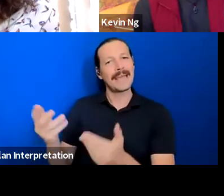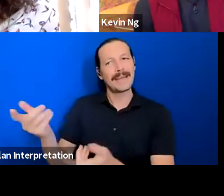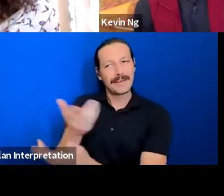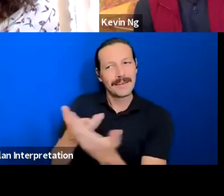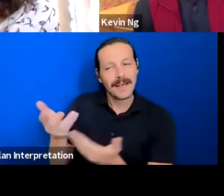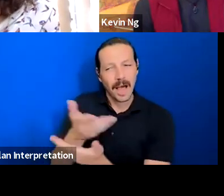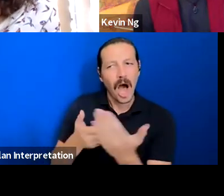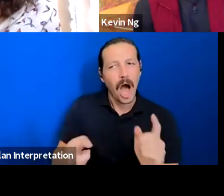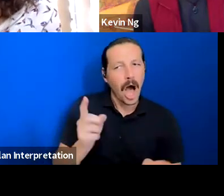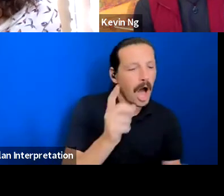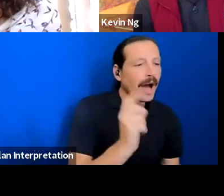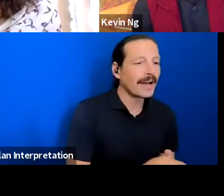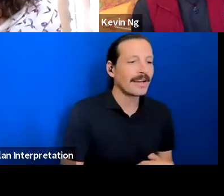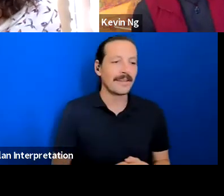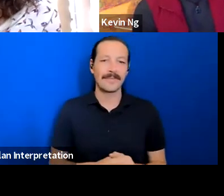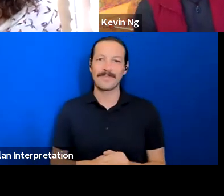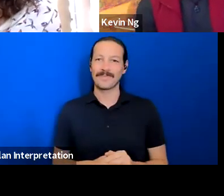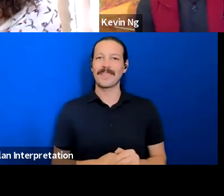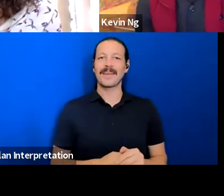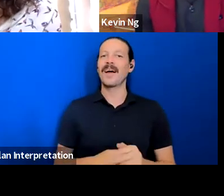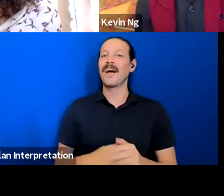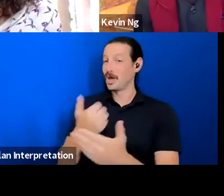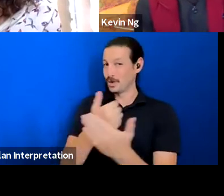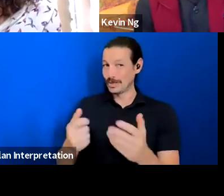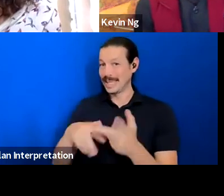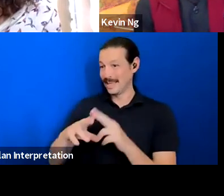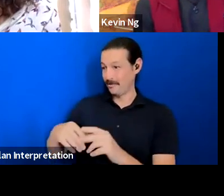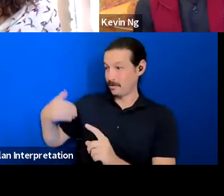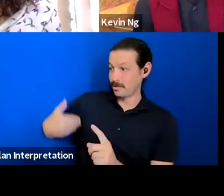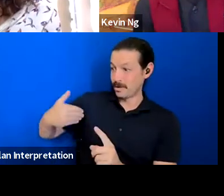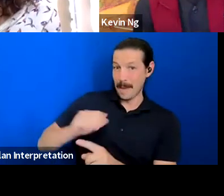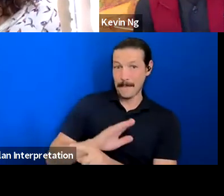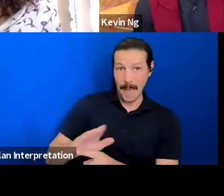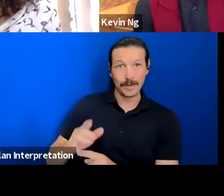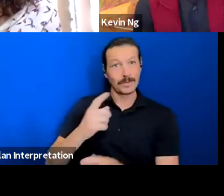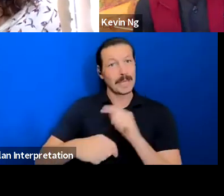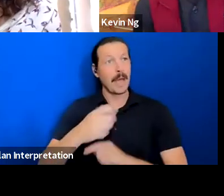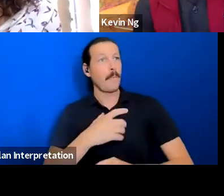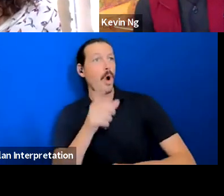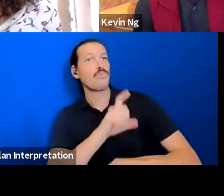us and the confidence builds. Dane I saw you thumbing up some of the comments there.